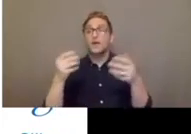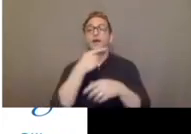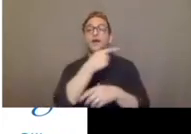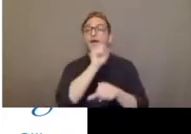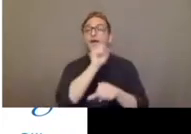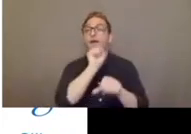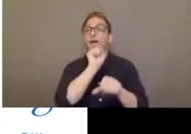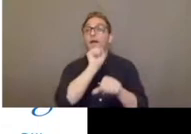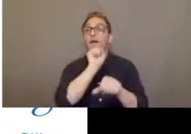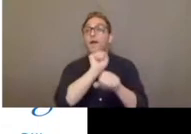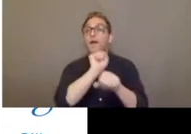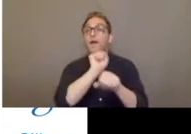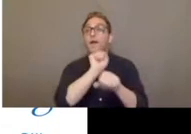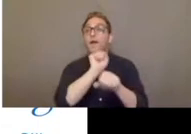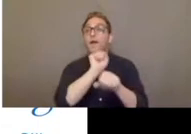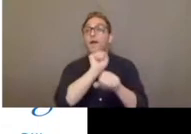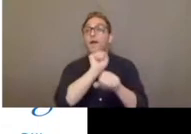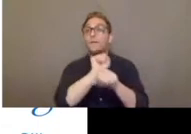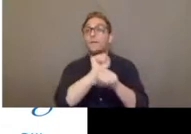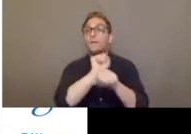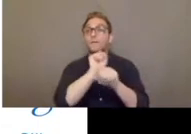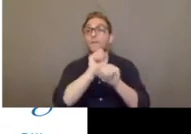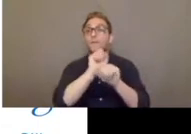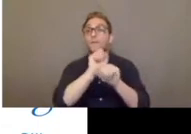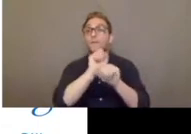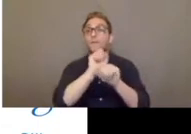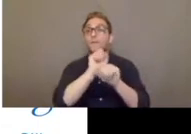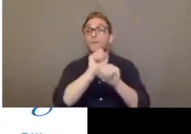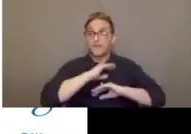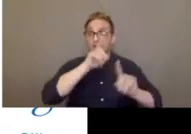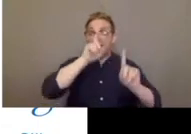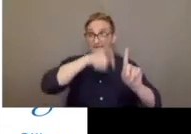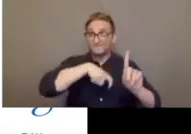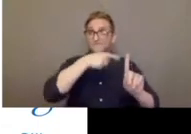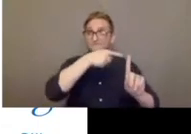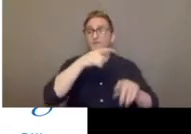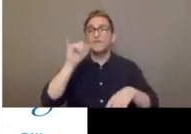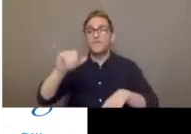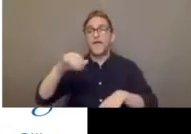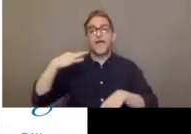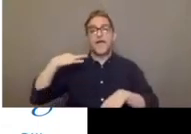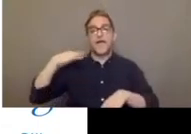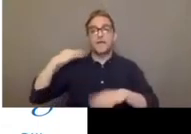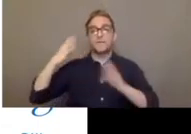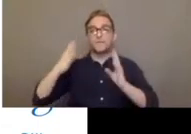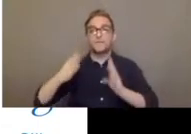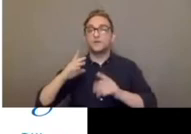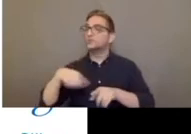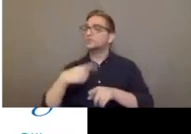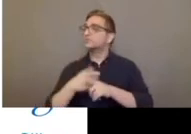know that there was a need. The employee or applicant just assumed, well,